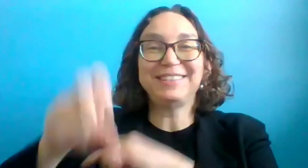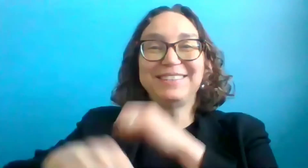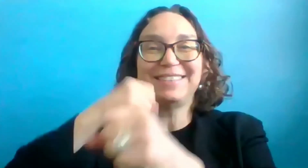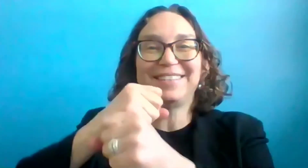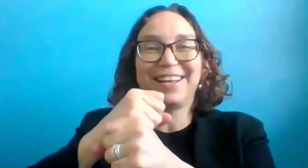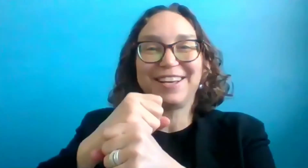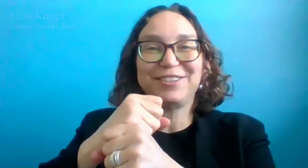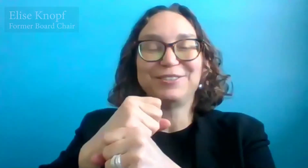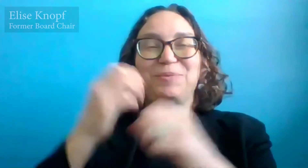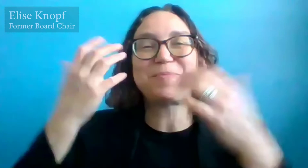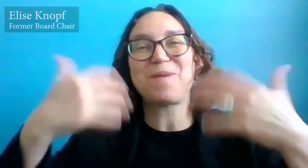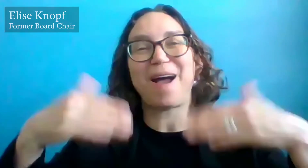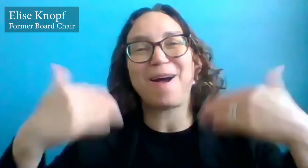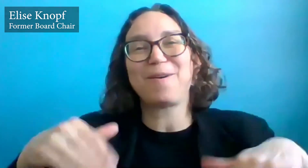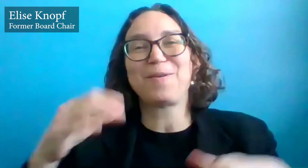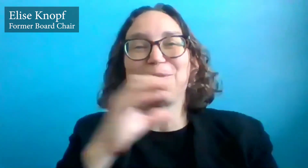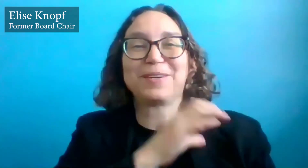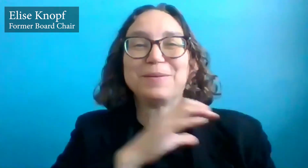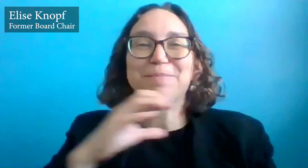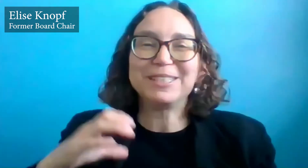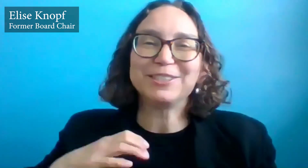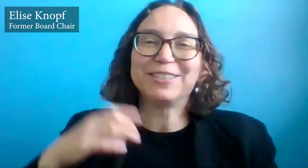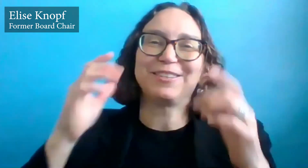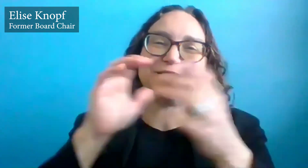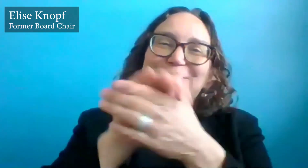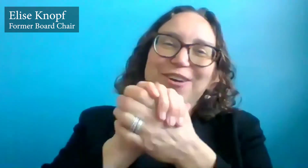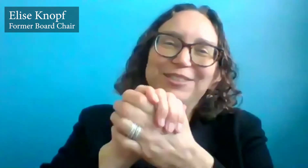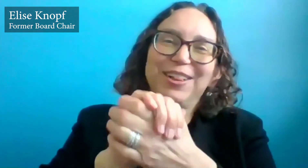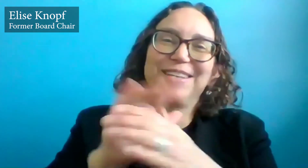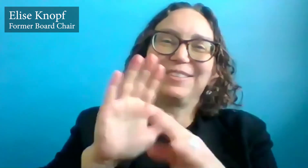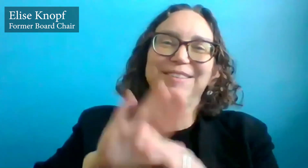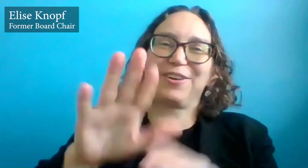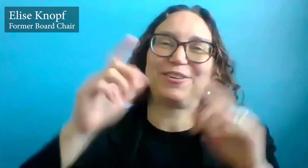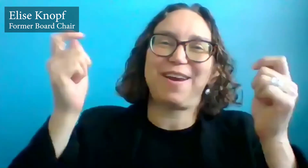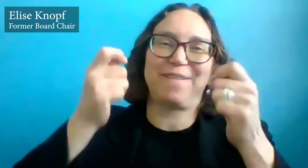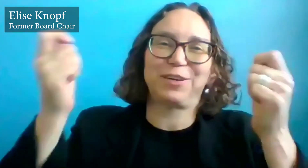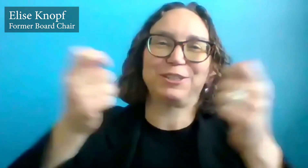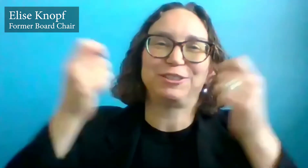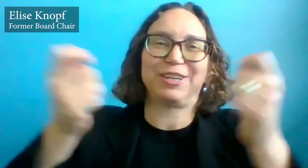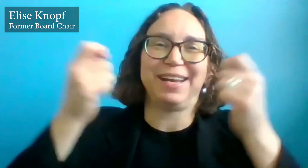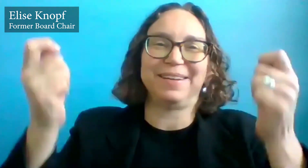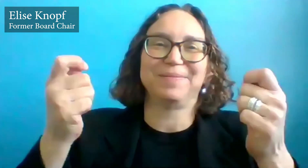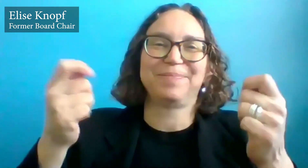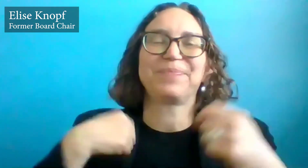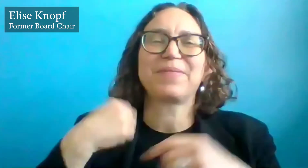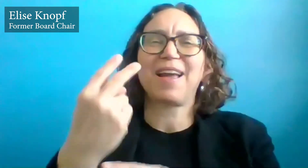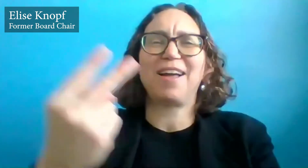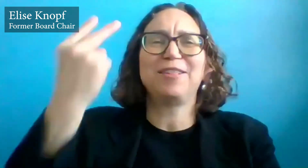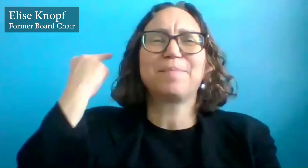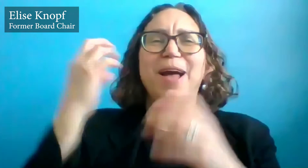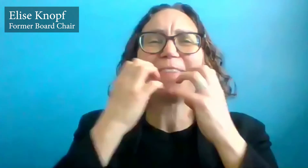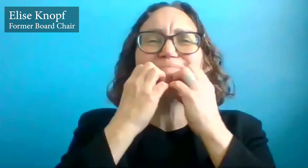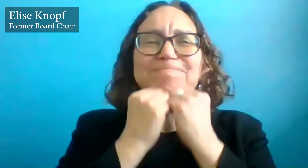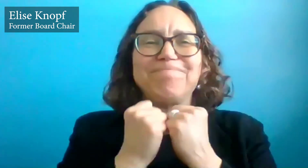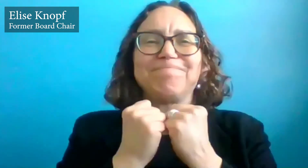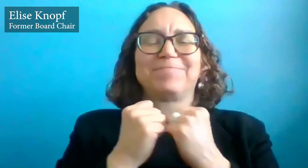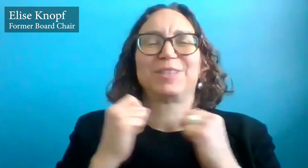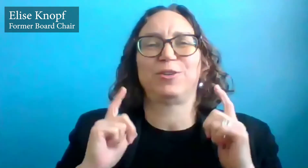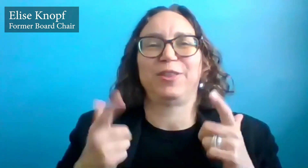Hello, 36 years, wow! Congratulations to the Commission on your anniversary.